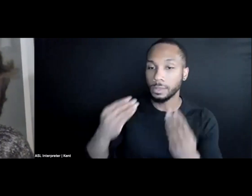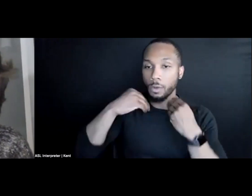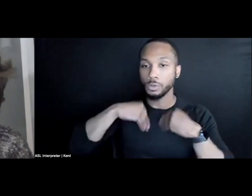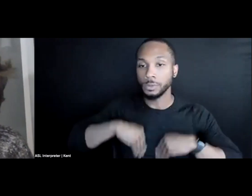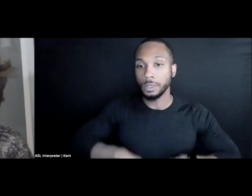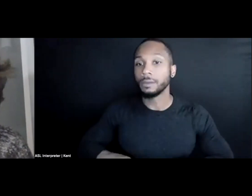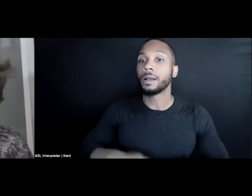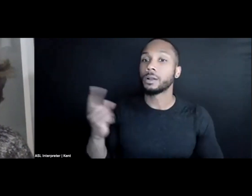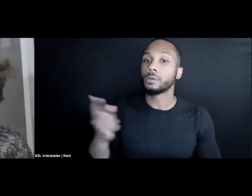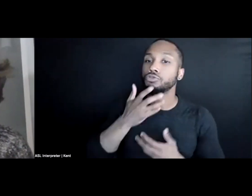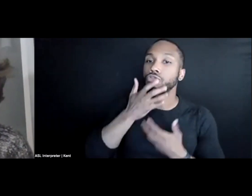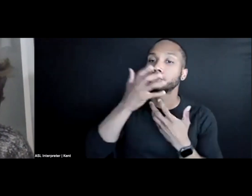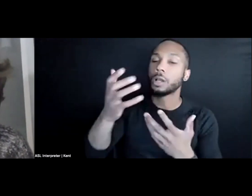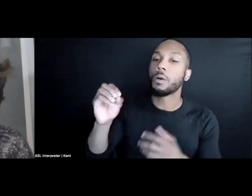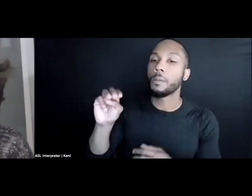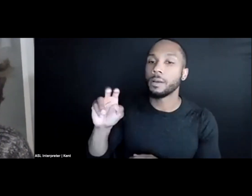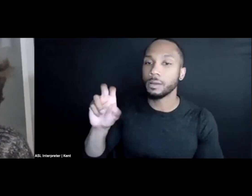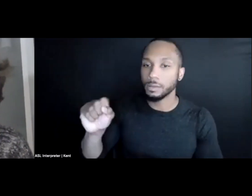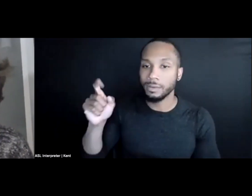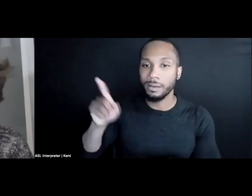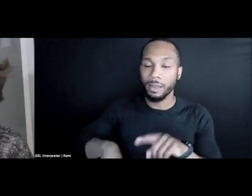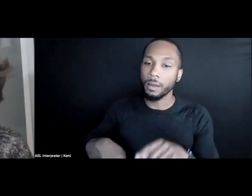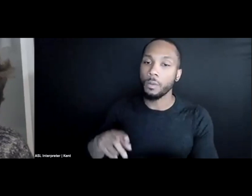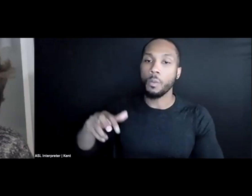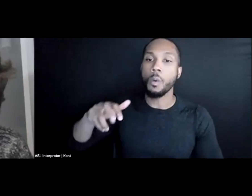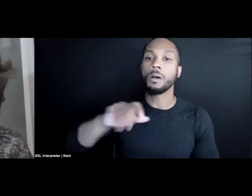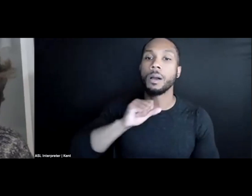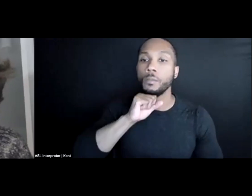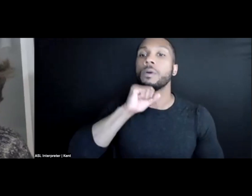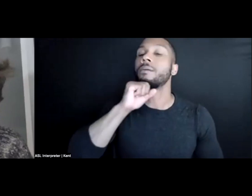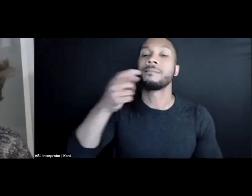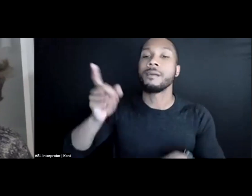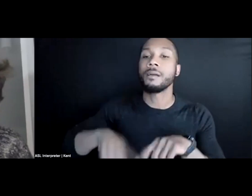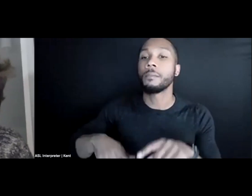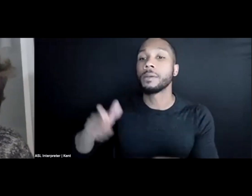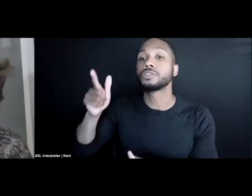I can’t walk upright, I can’t My sister was conceived in a waning moon